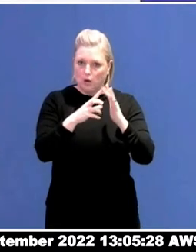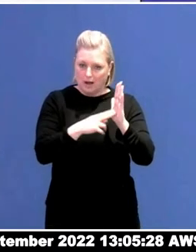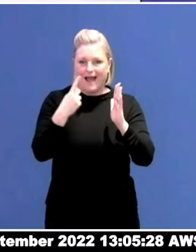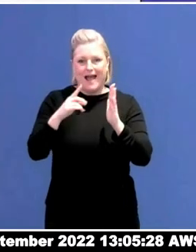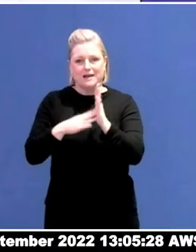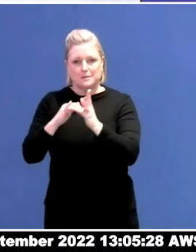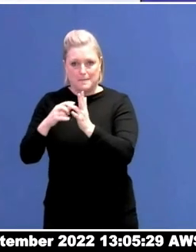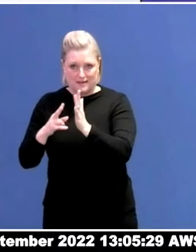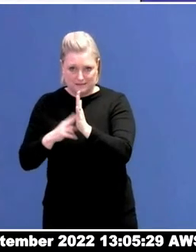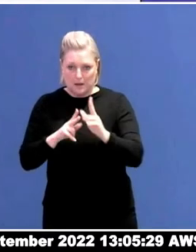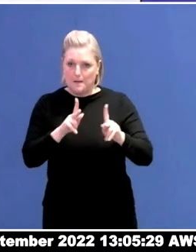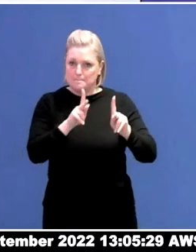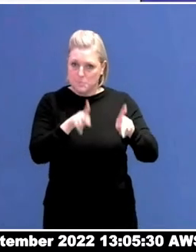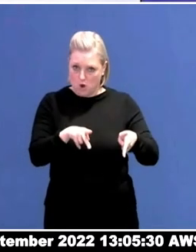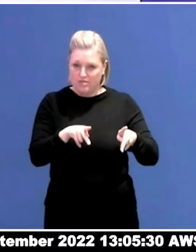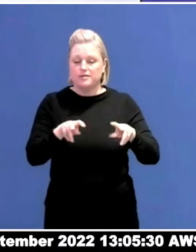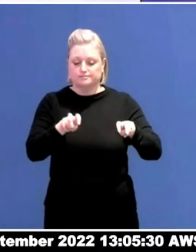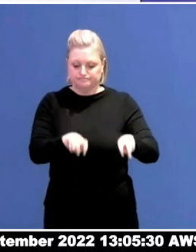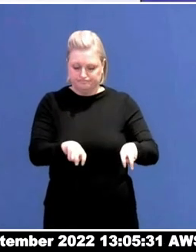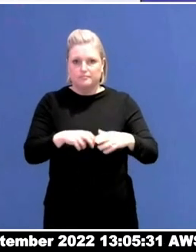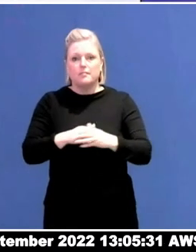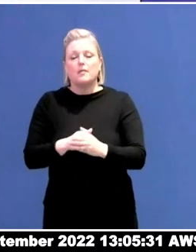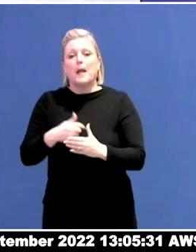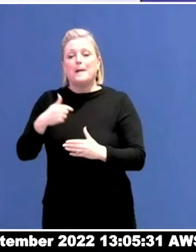And I am joining the hearing remotely from Sydney.